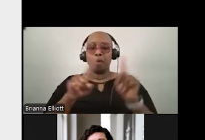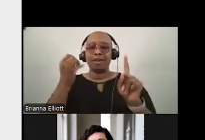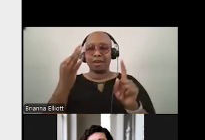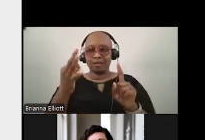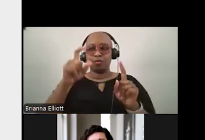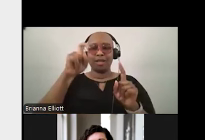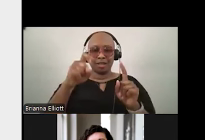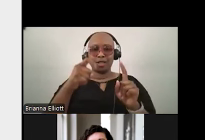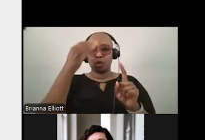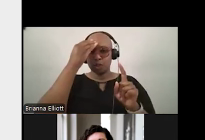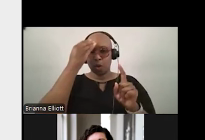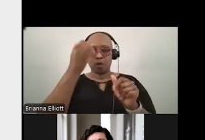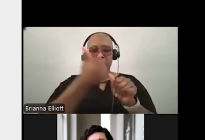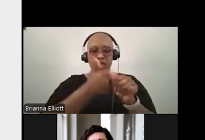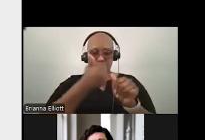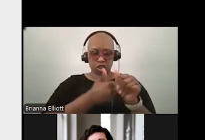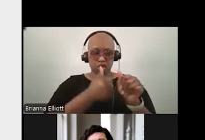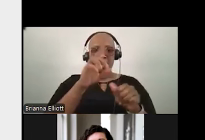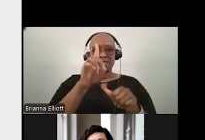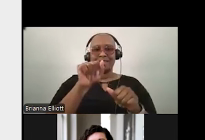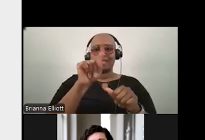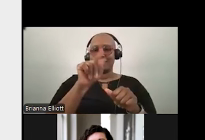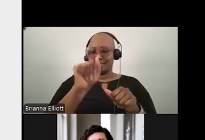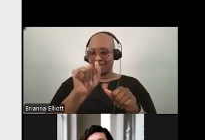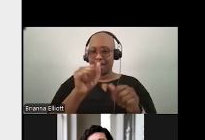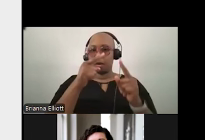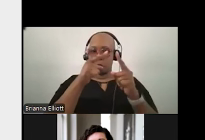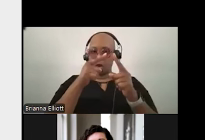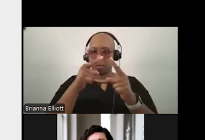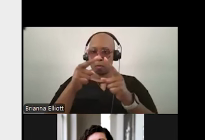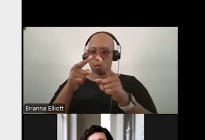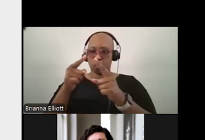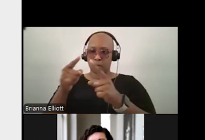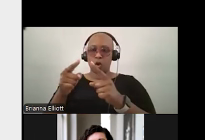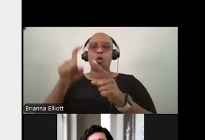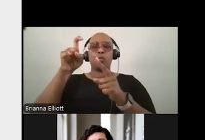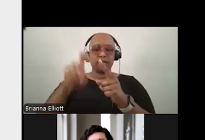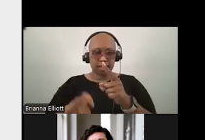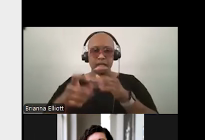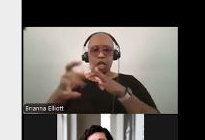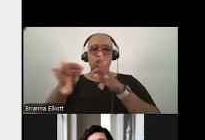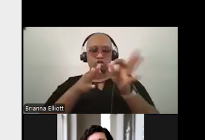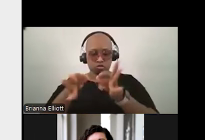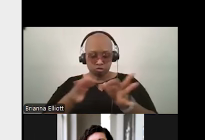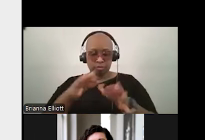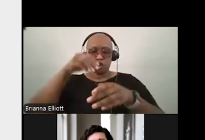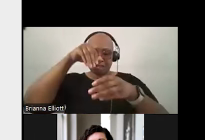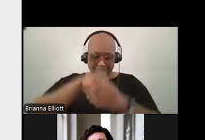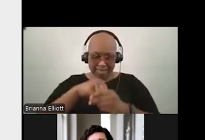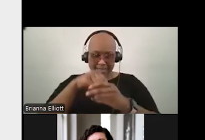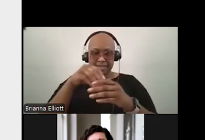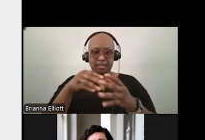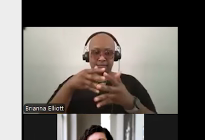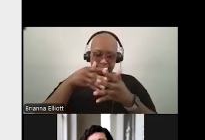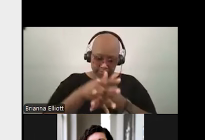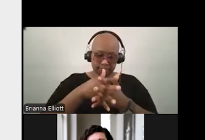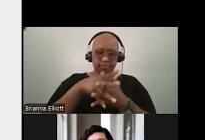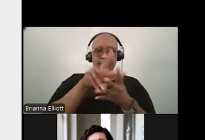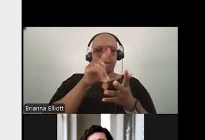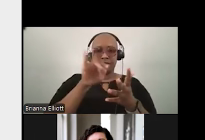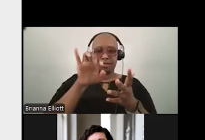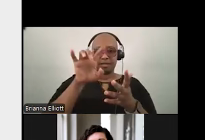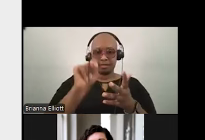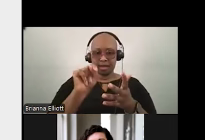too long for an alt text. So we're going to need a descriptor in the text itself or in an appendix.